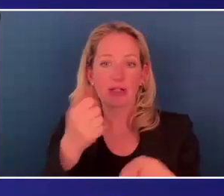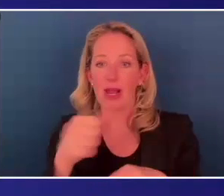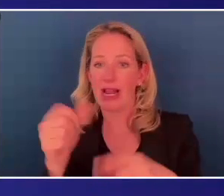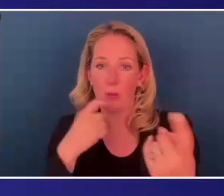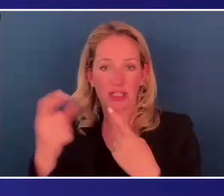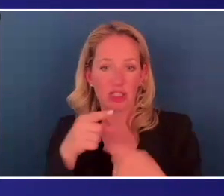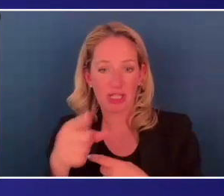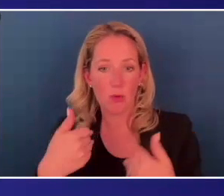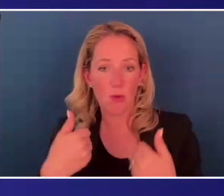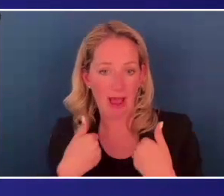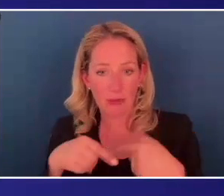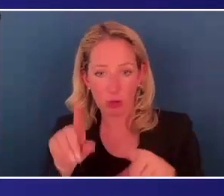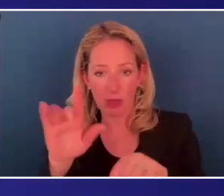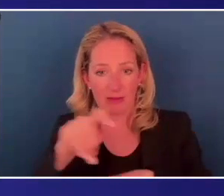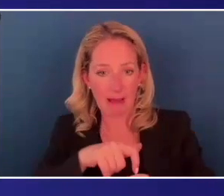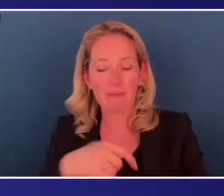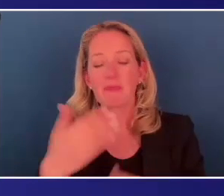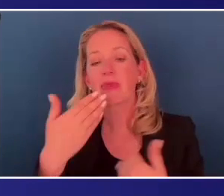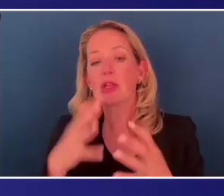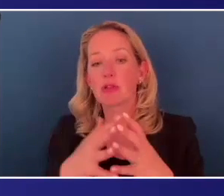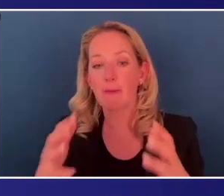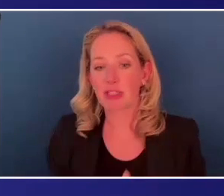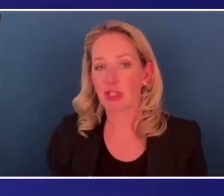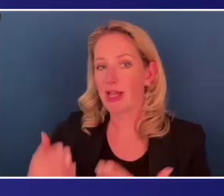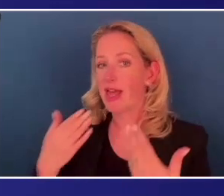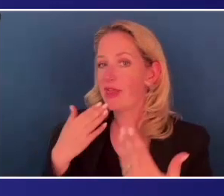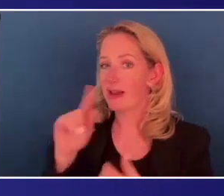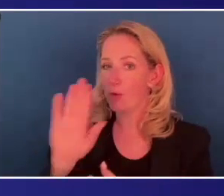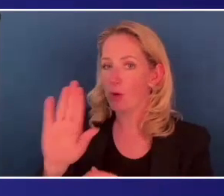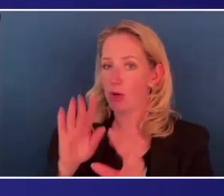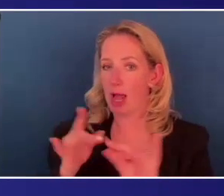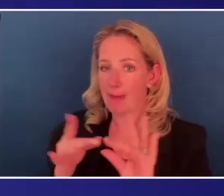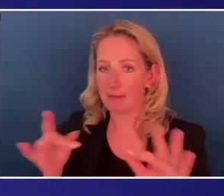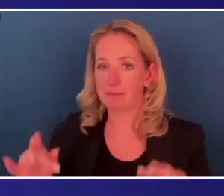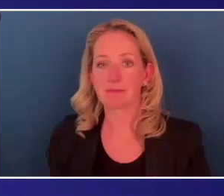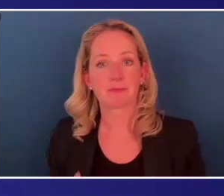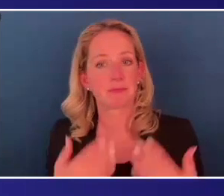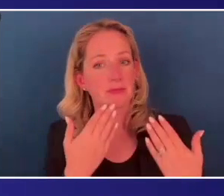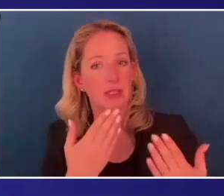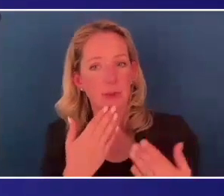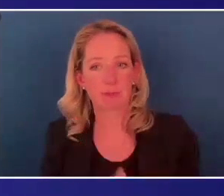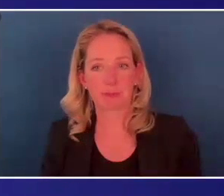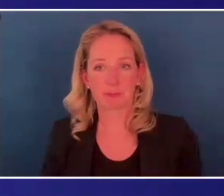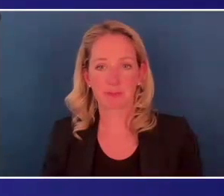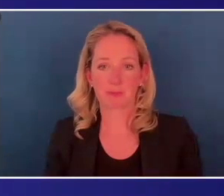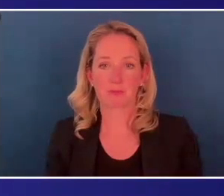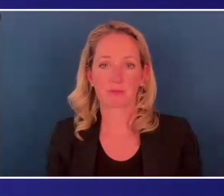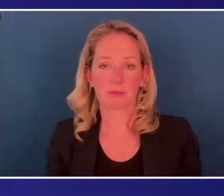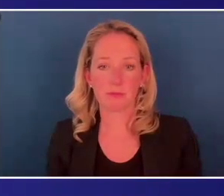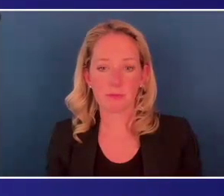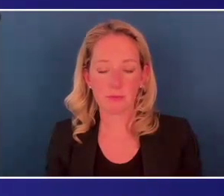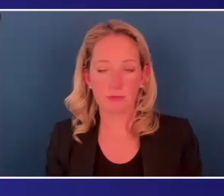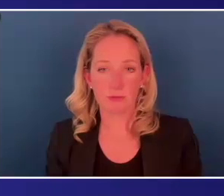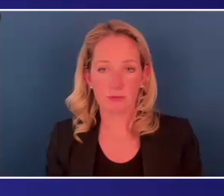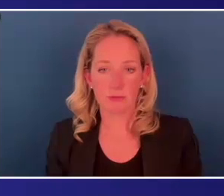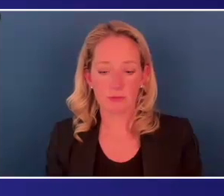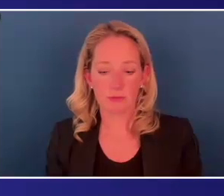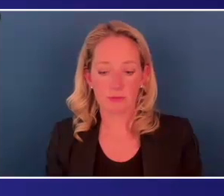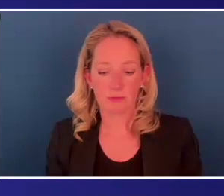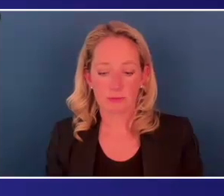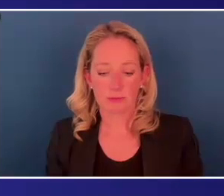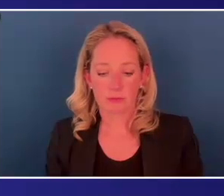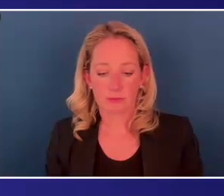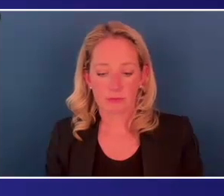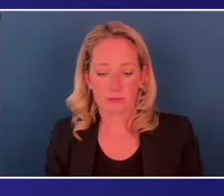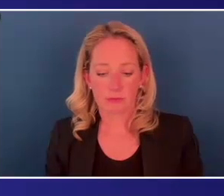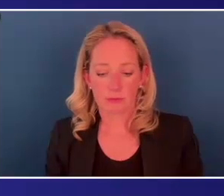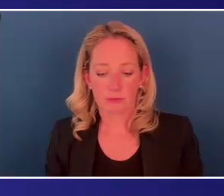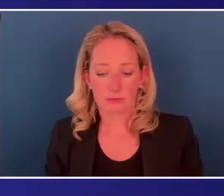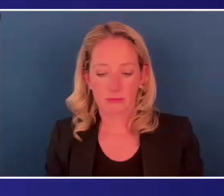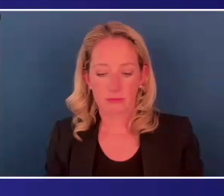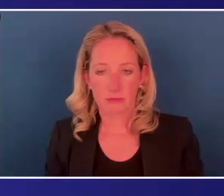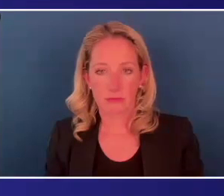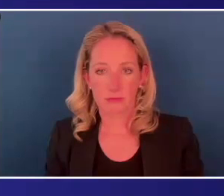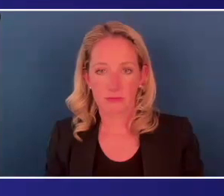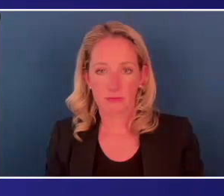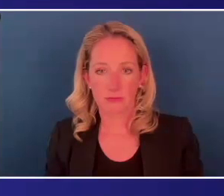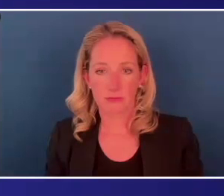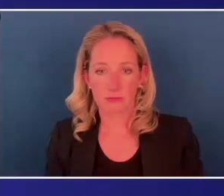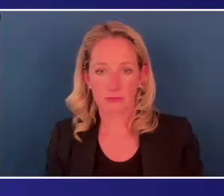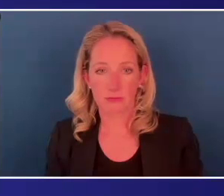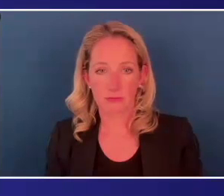Thank you so much. Thank you for your comment. Thank you.